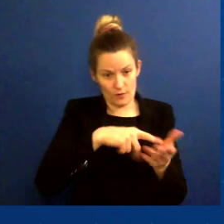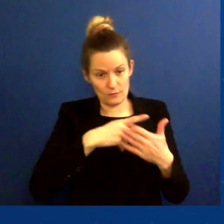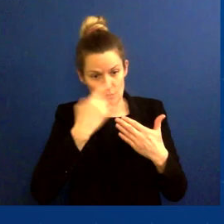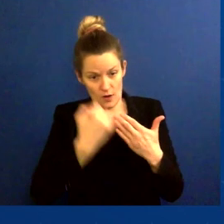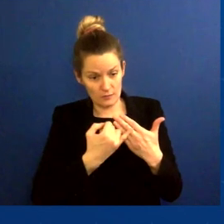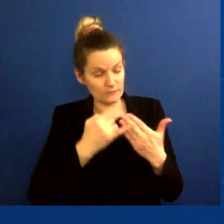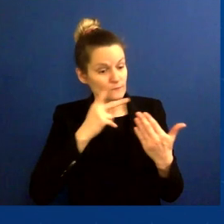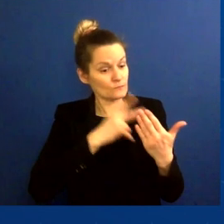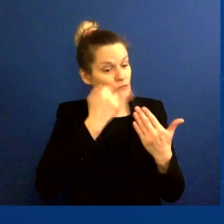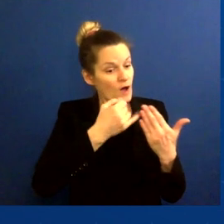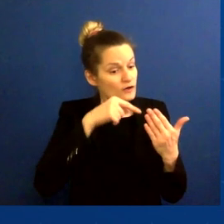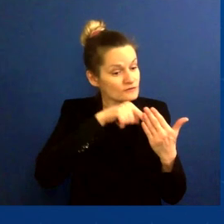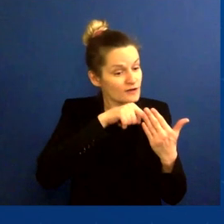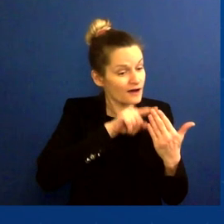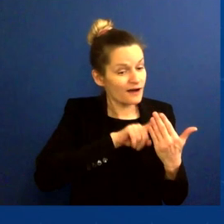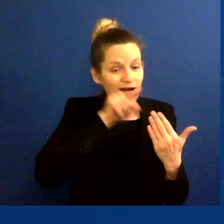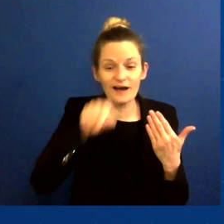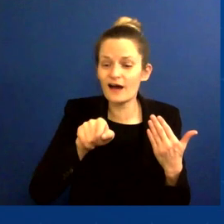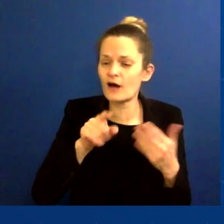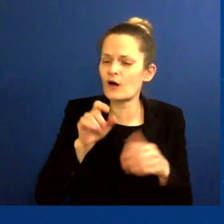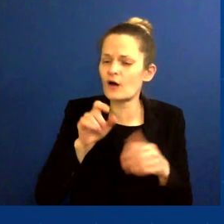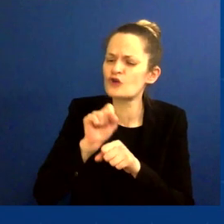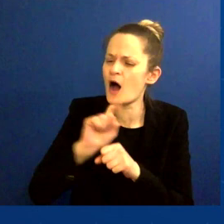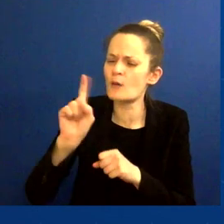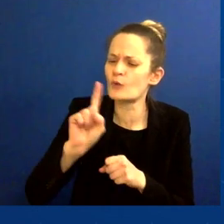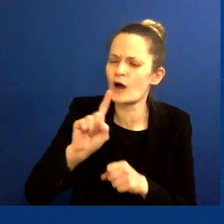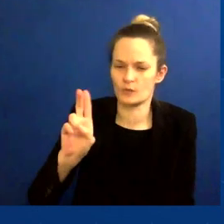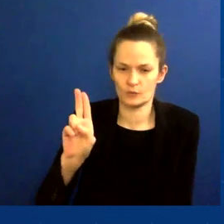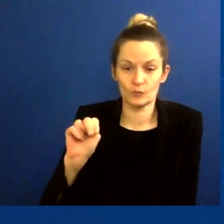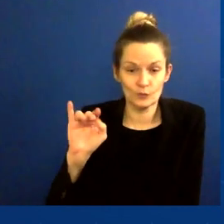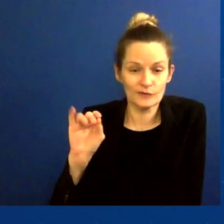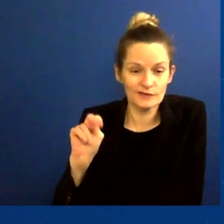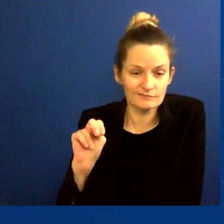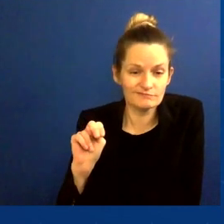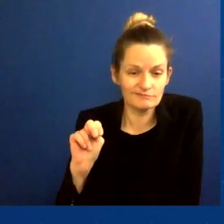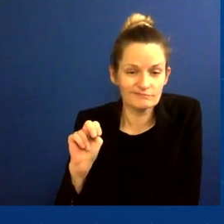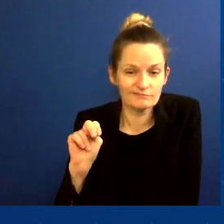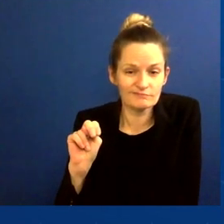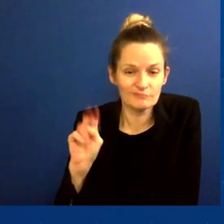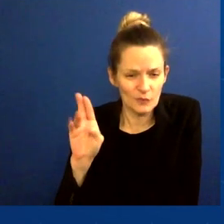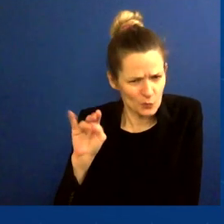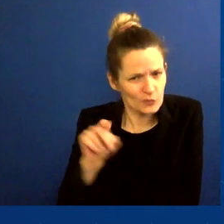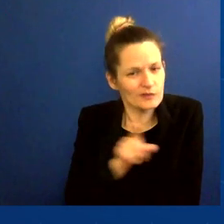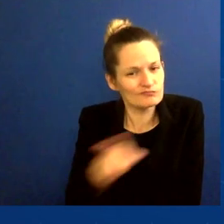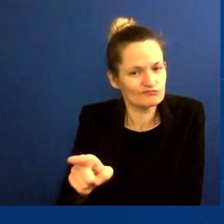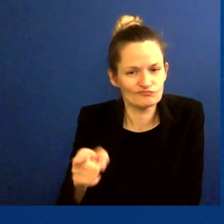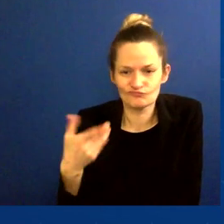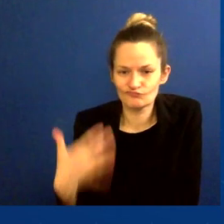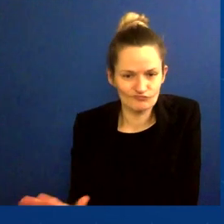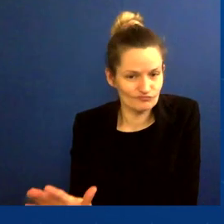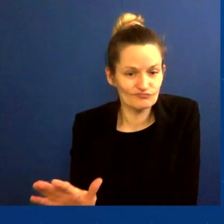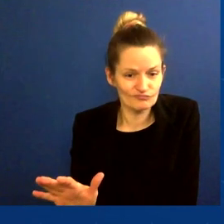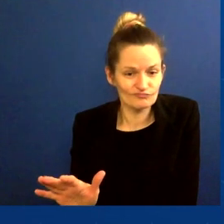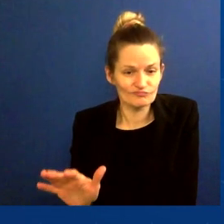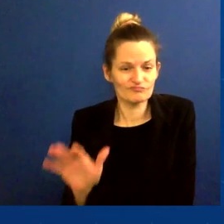every single one of them.